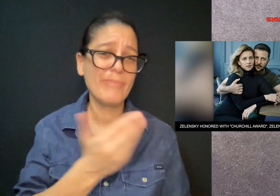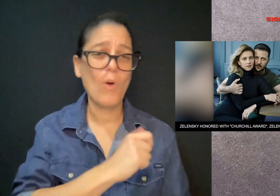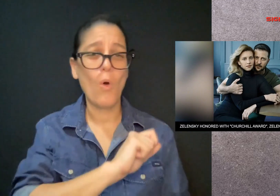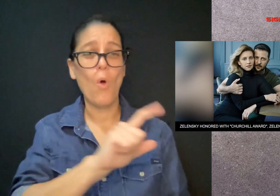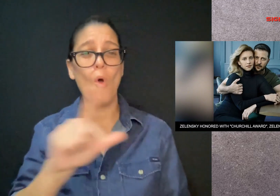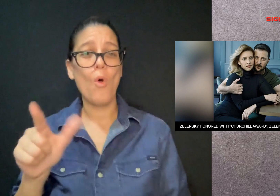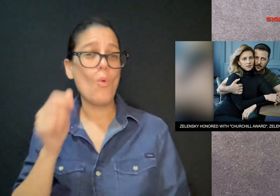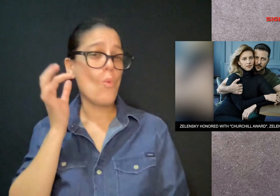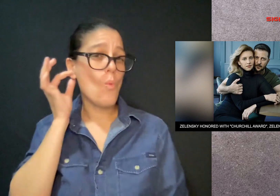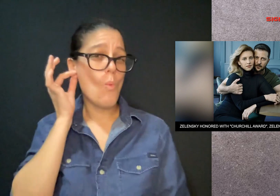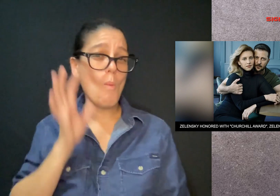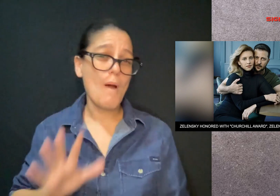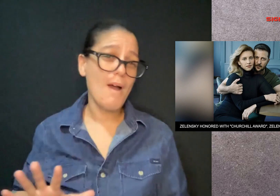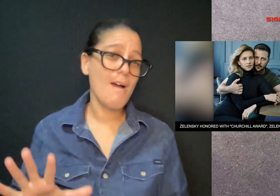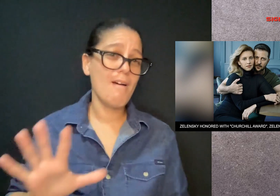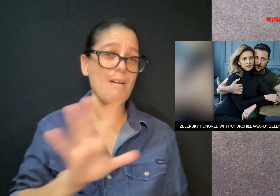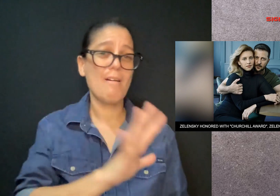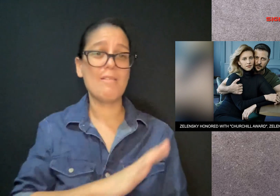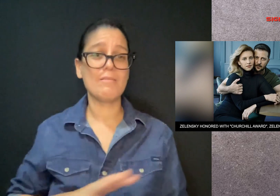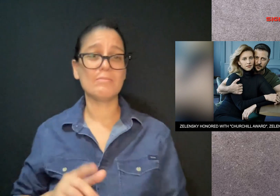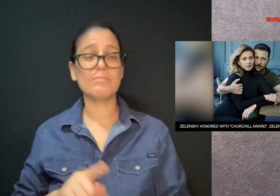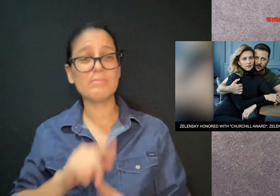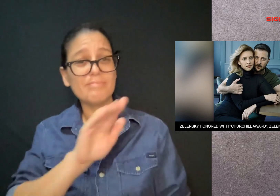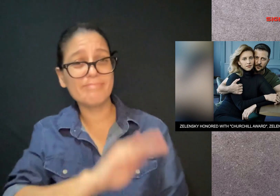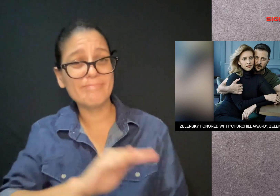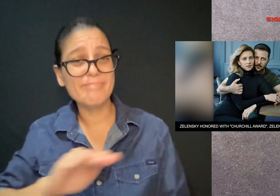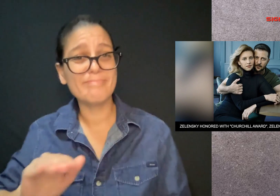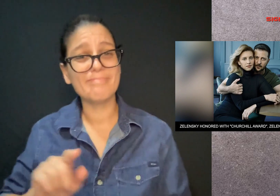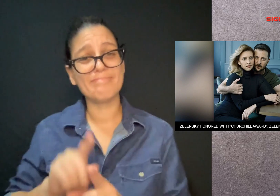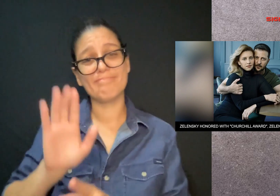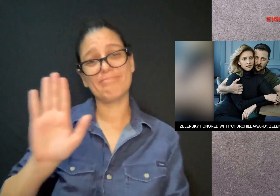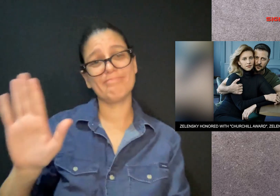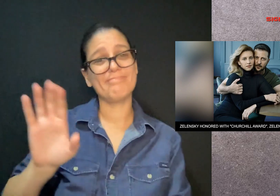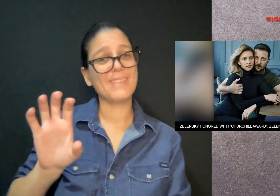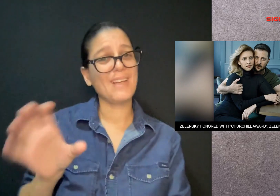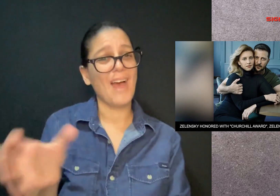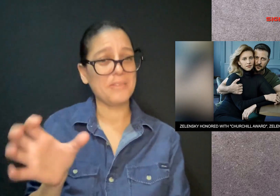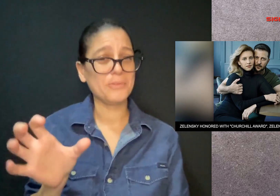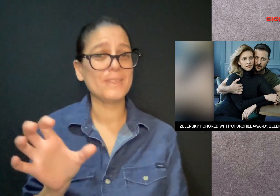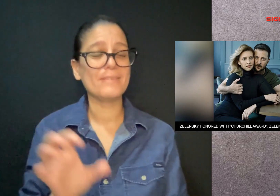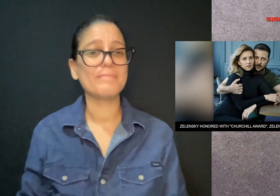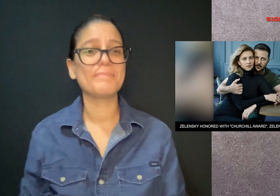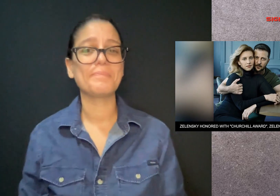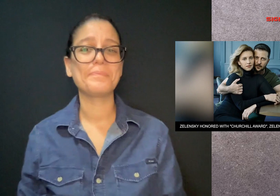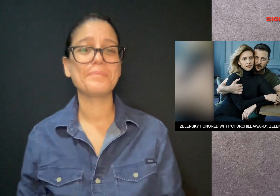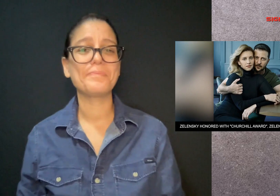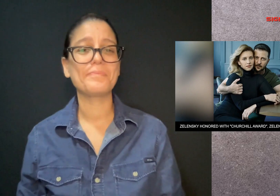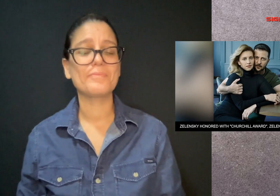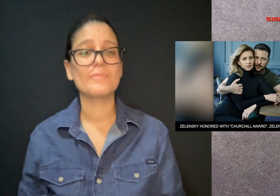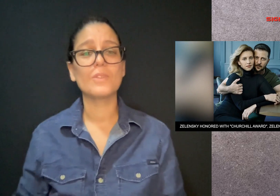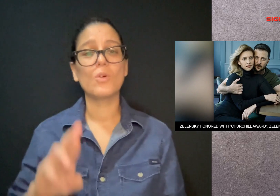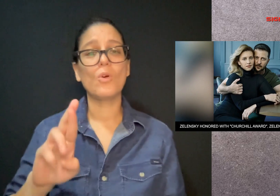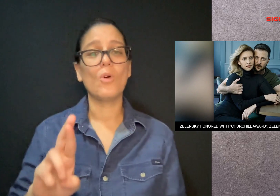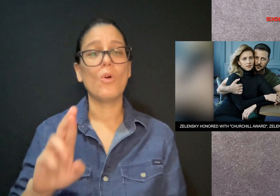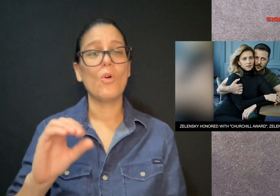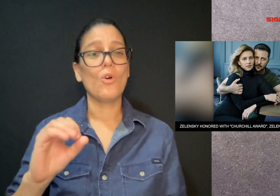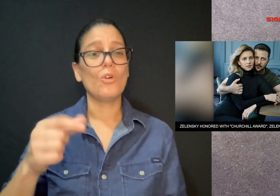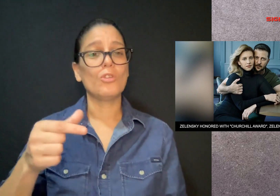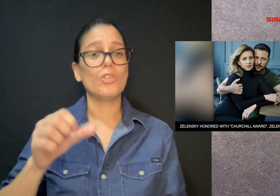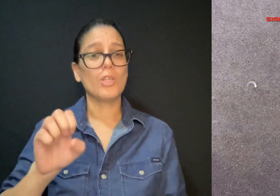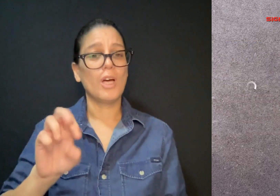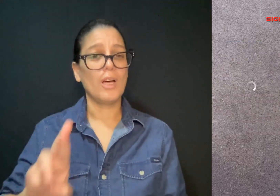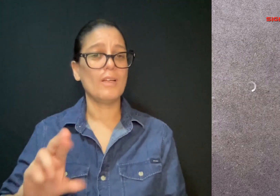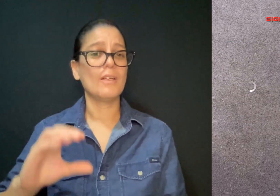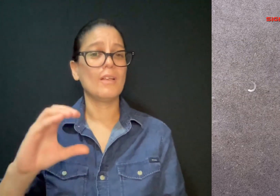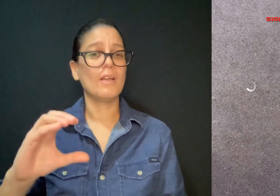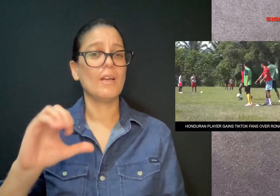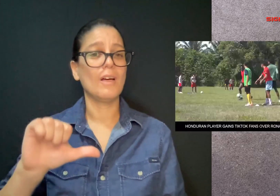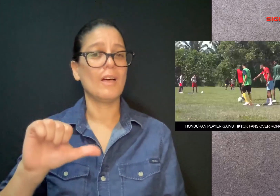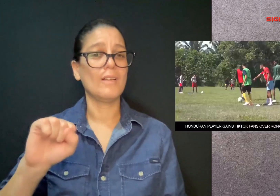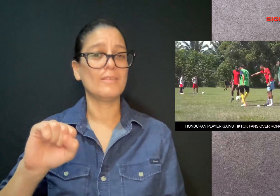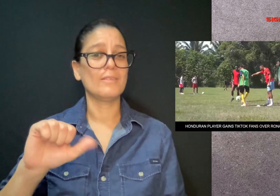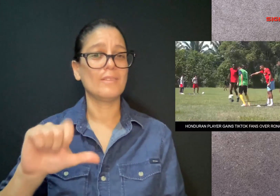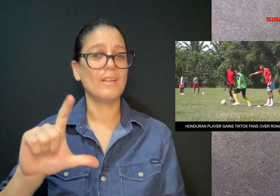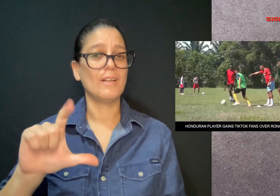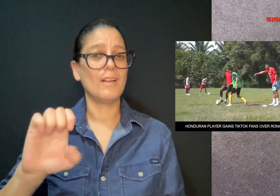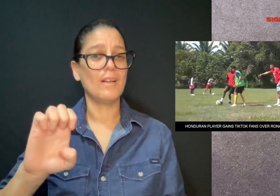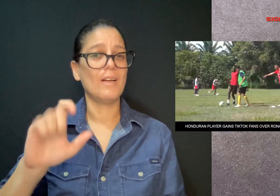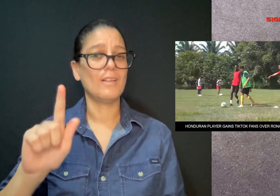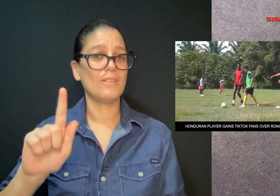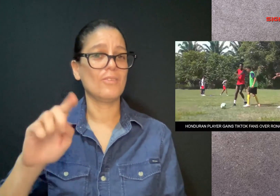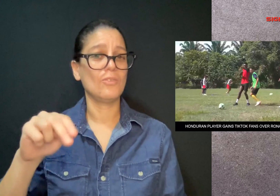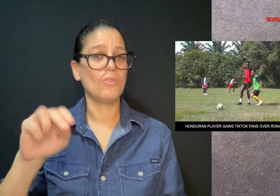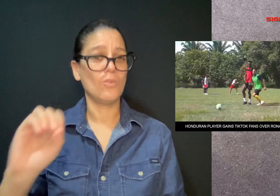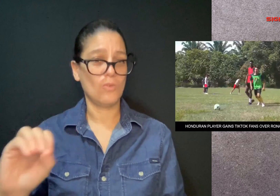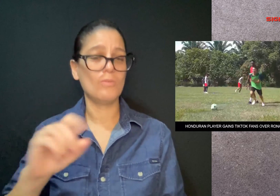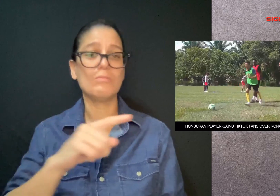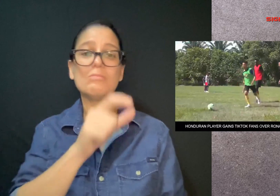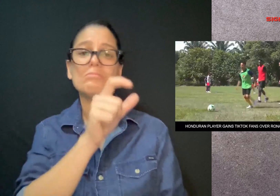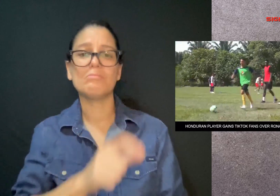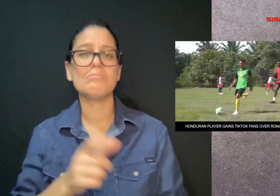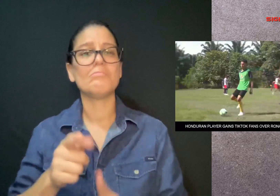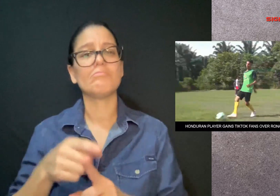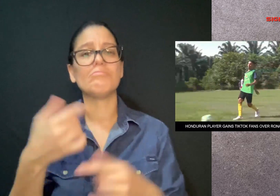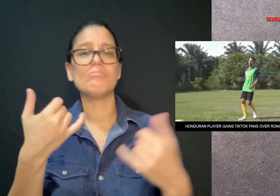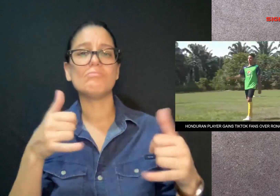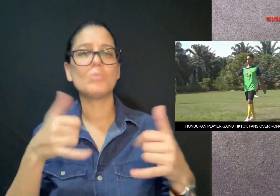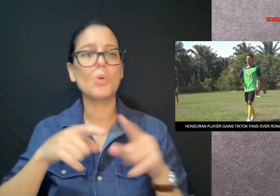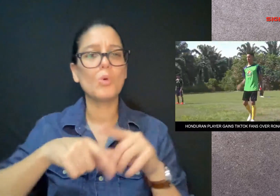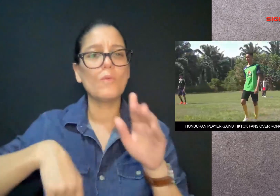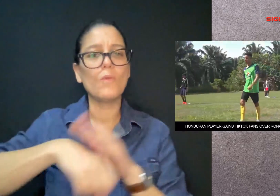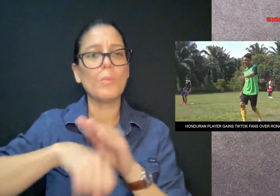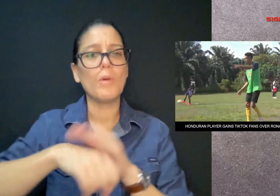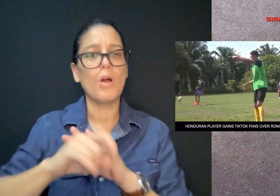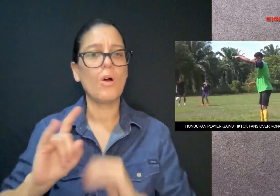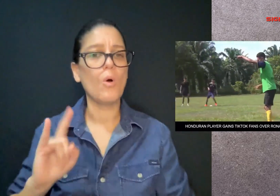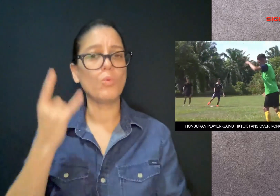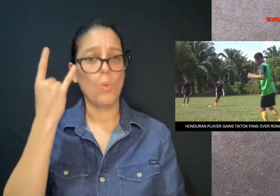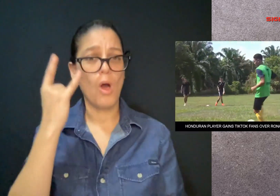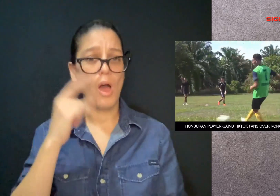women and children in their home country